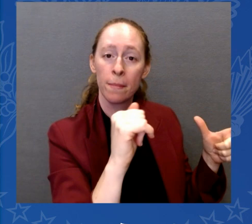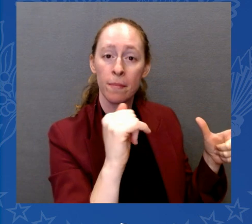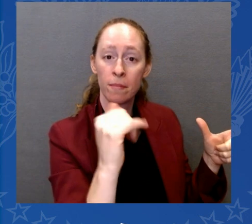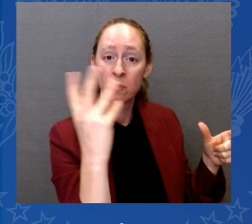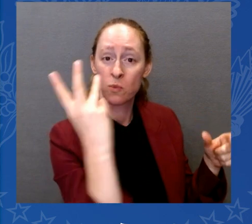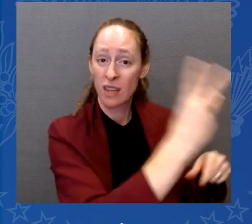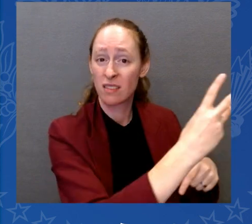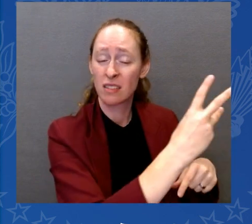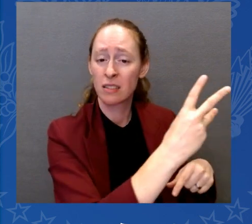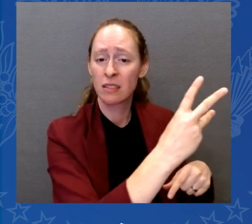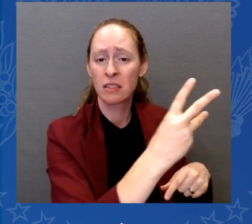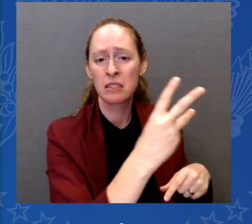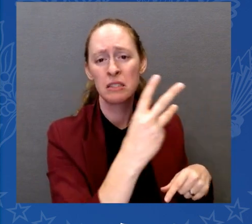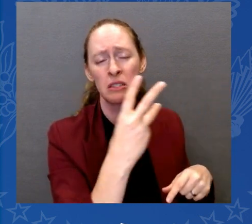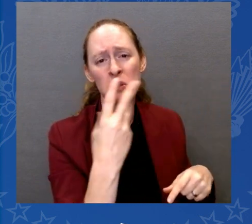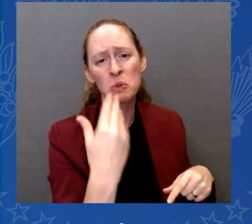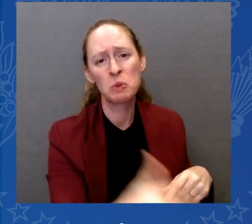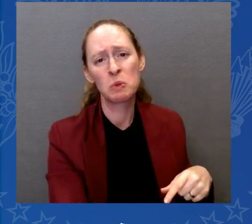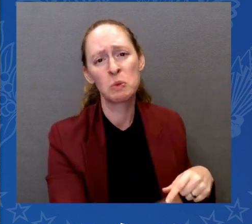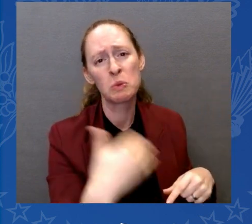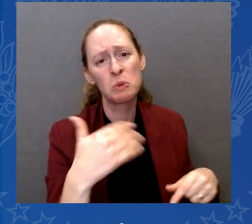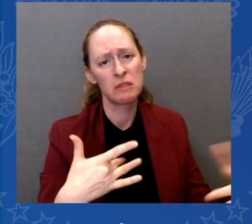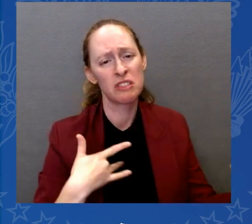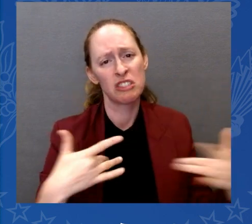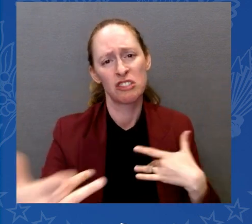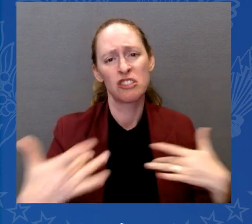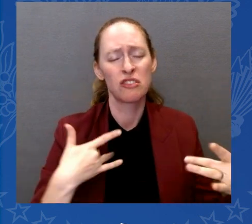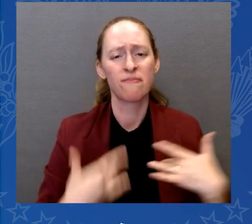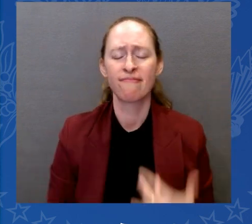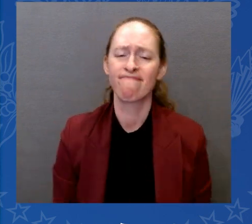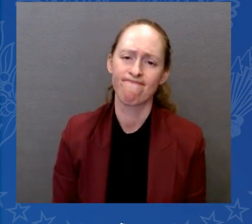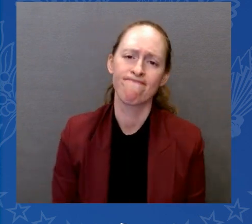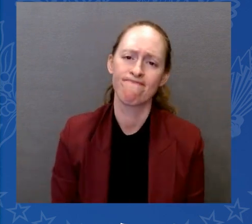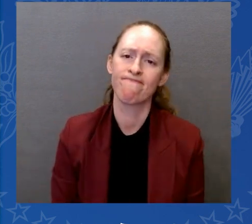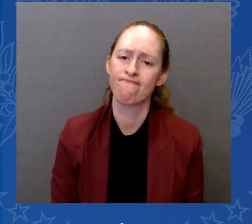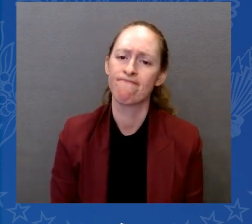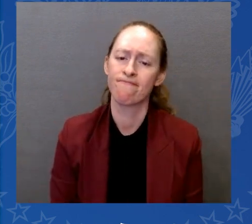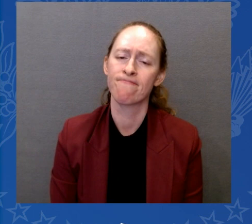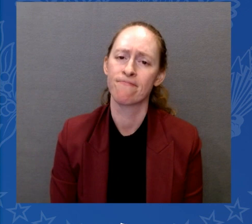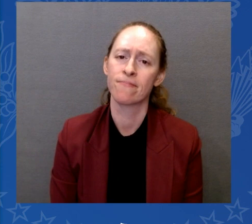And there's so much more we have to do. There's more that we have to do that really matters.